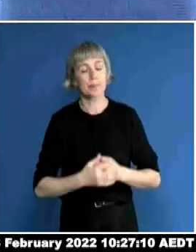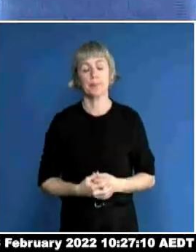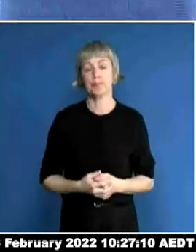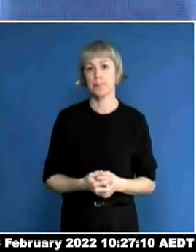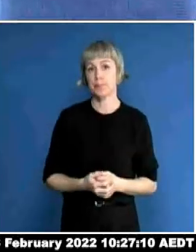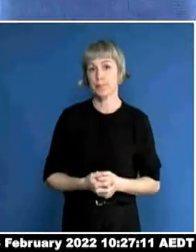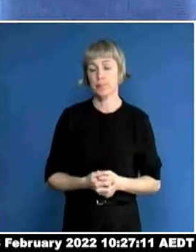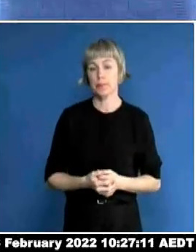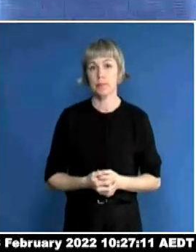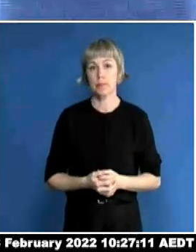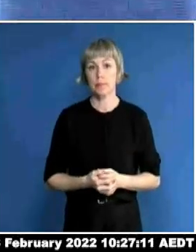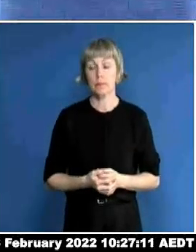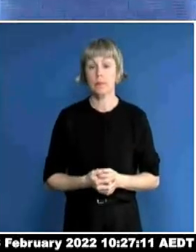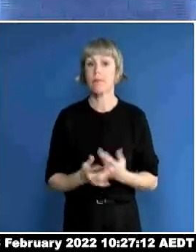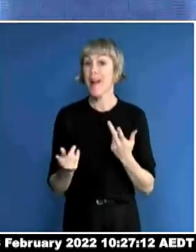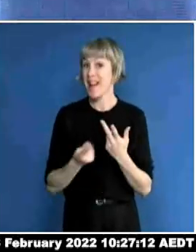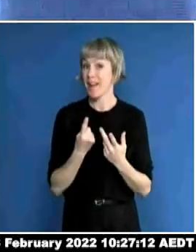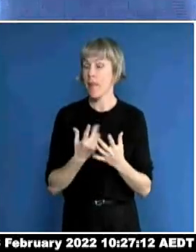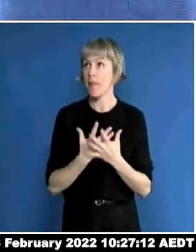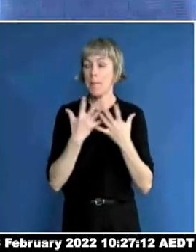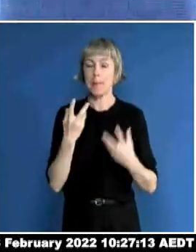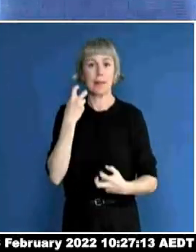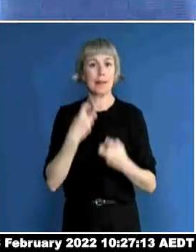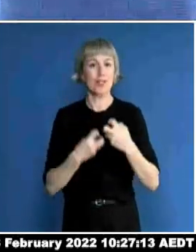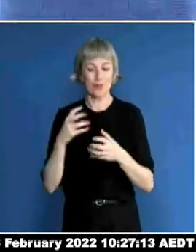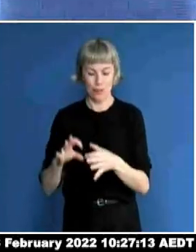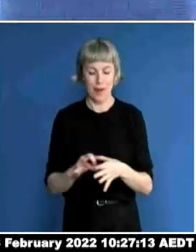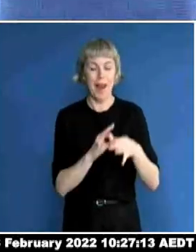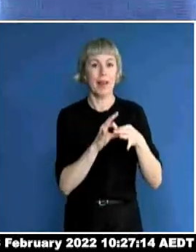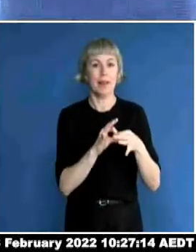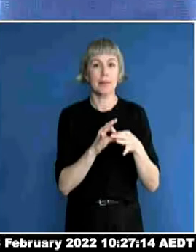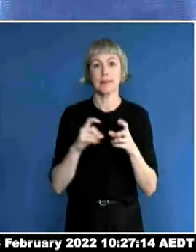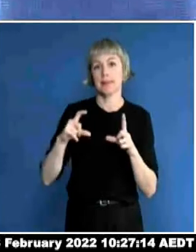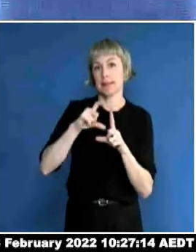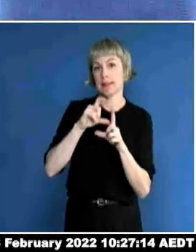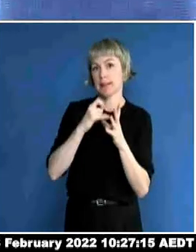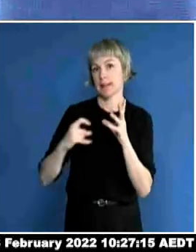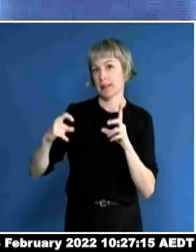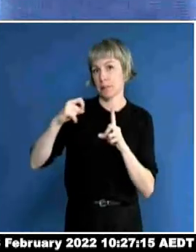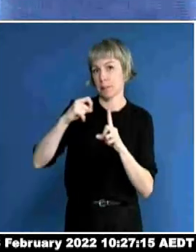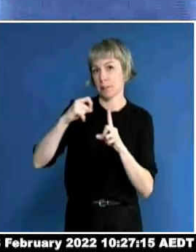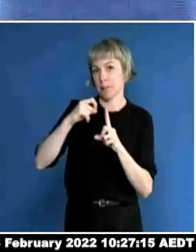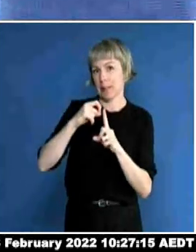As the Chair has mentioned as recently at last Friday the Senate Community Affairs